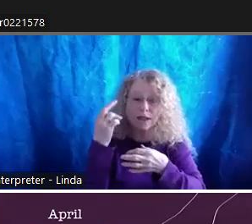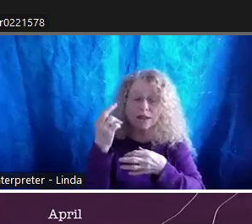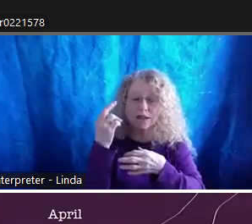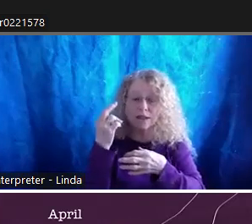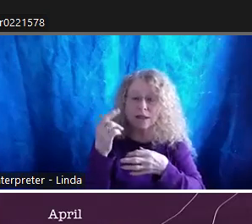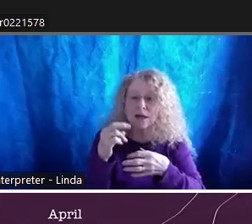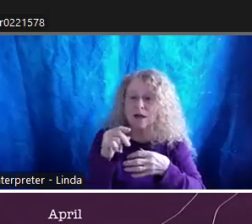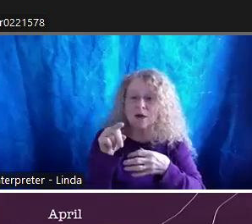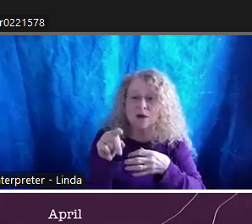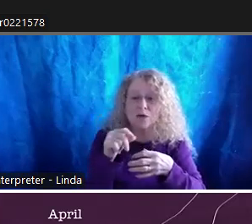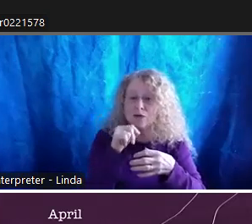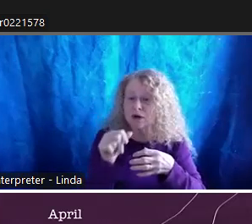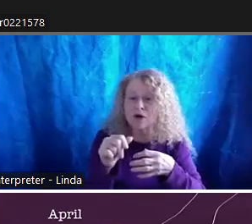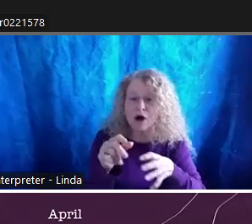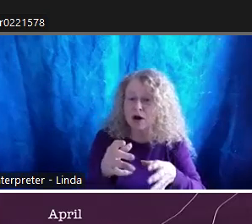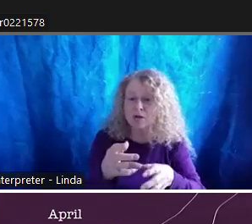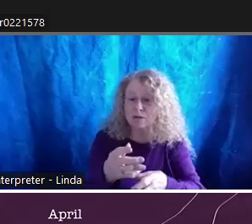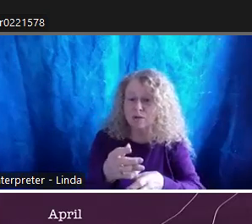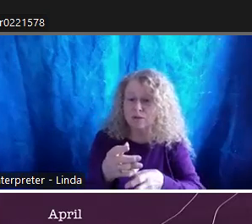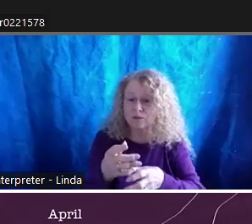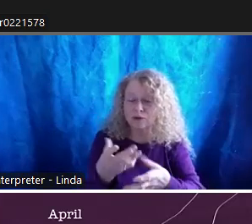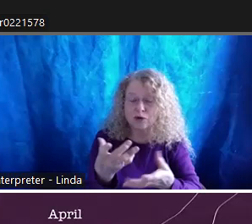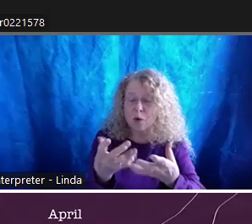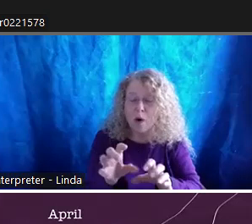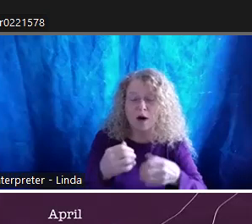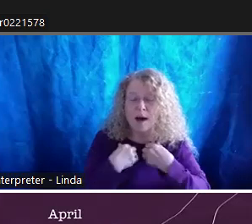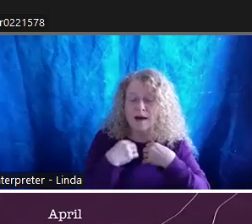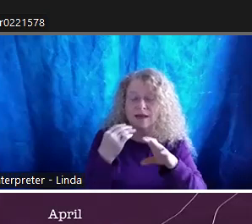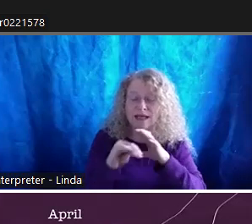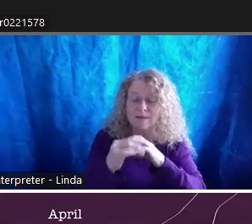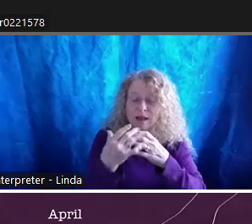BE RECEIVING E-MAILS FROM THE LISTSERV ANY LONGER, YOU CAN ACTUALLY UNSUBSCRIBE YOURSELF.